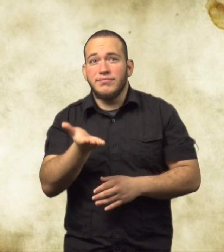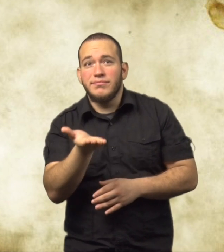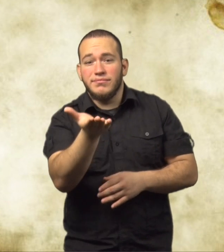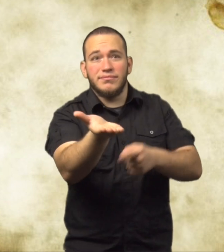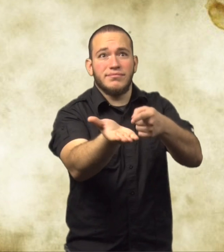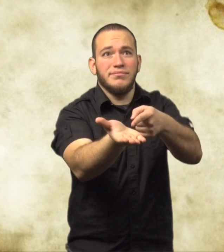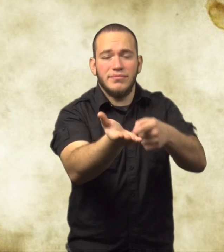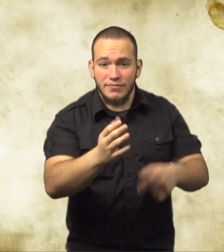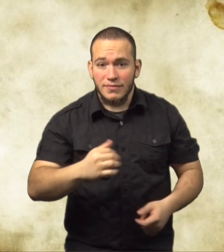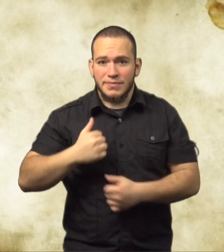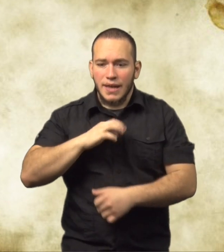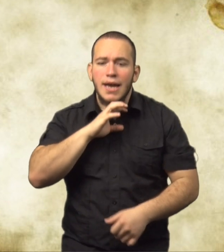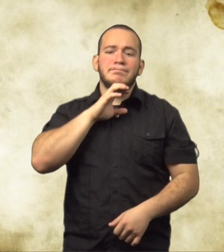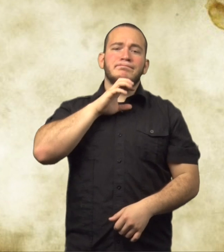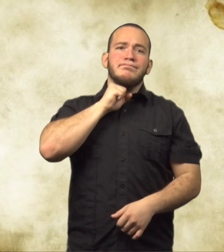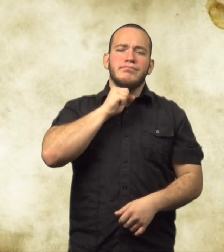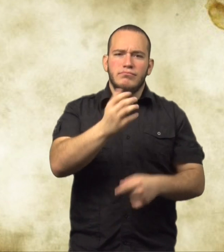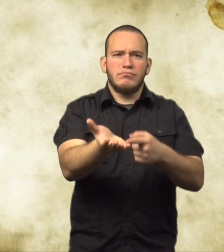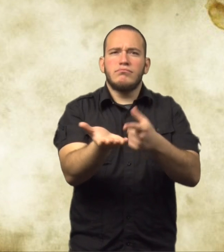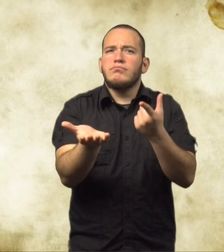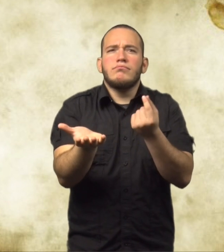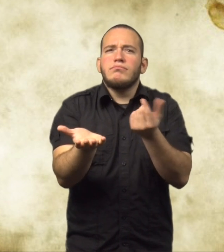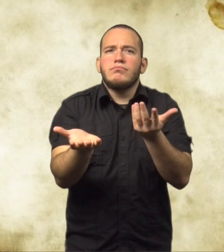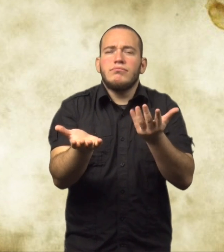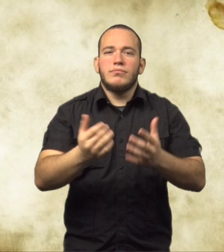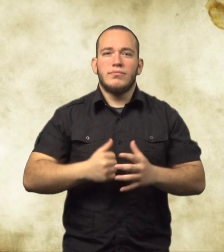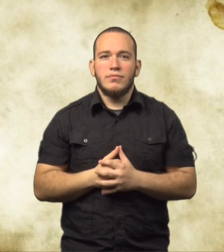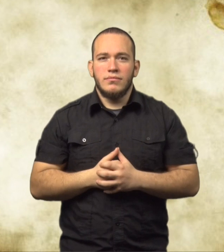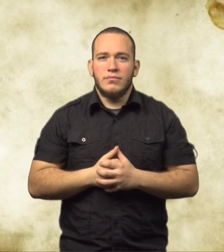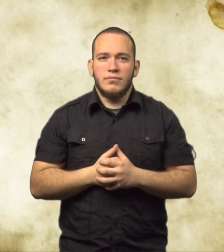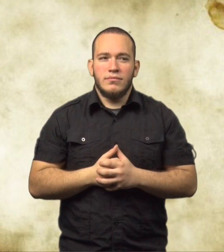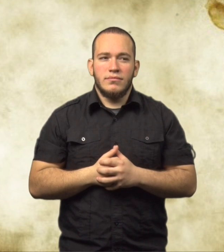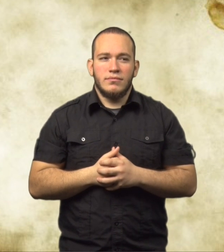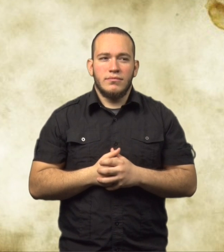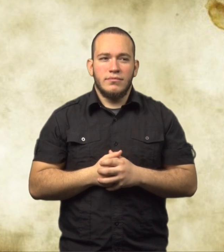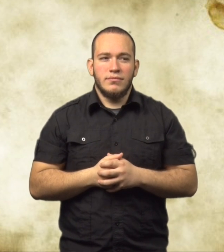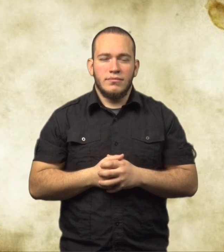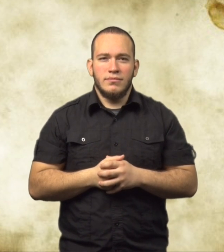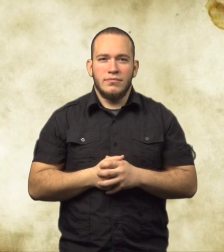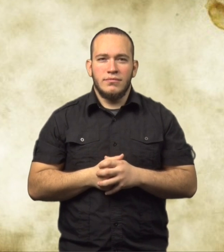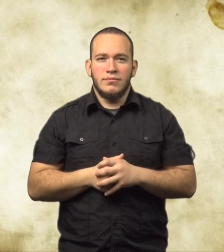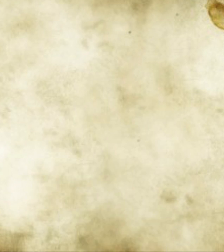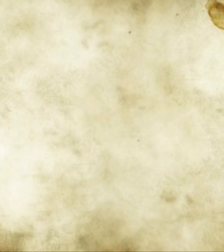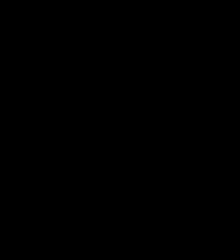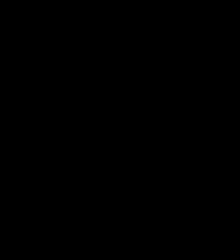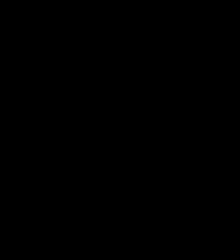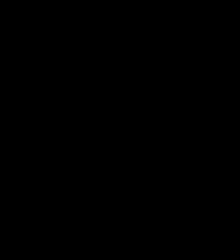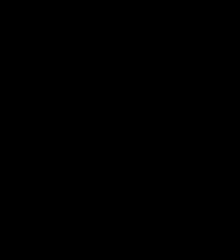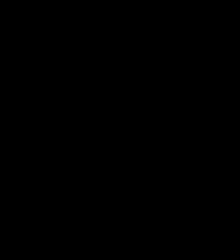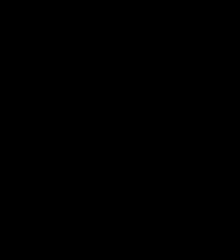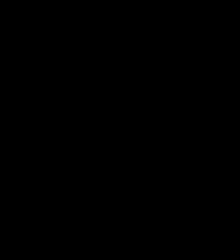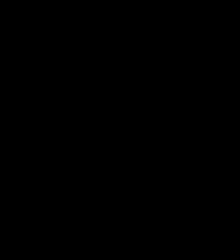Dad holds up something. The soldier looks at it decides to drop it. What was it that Dad held up?